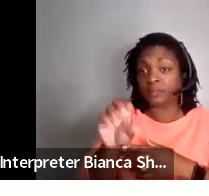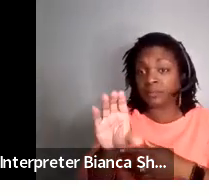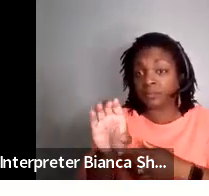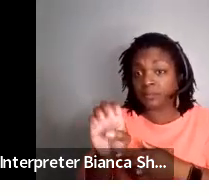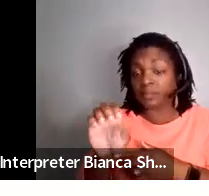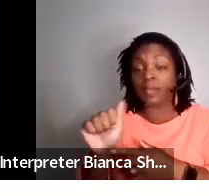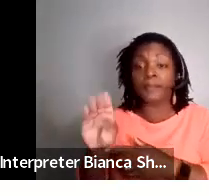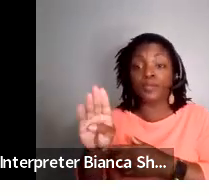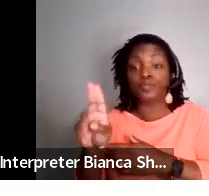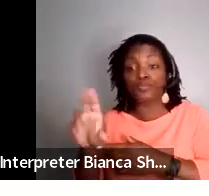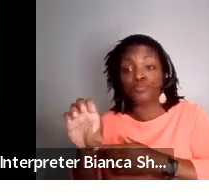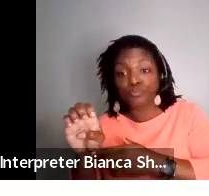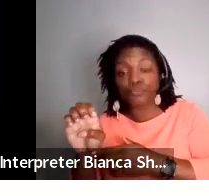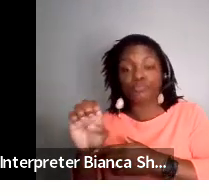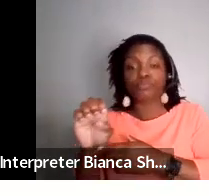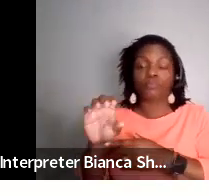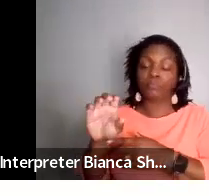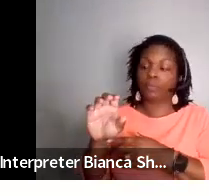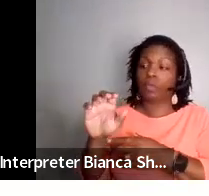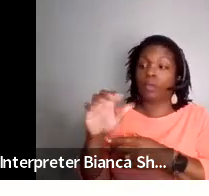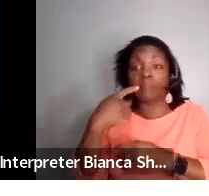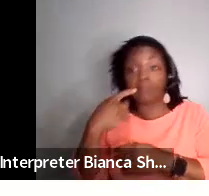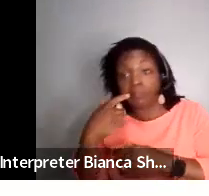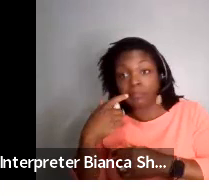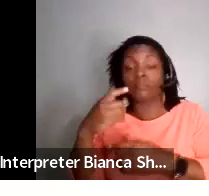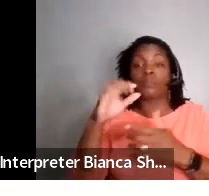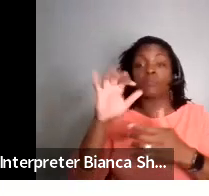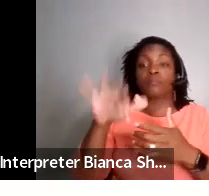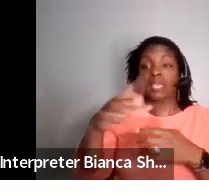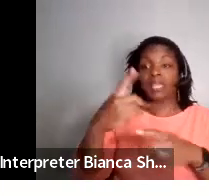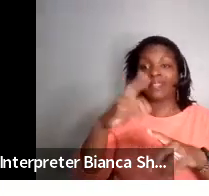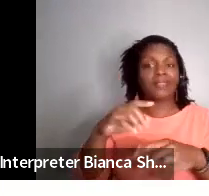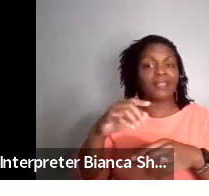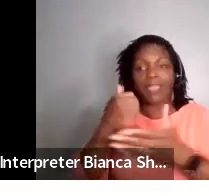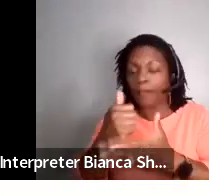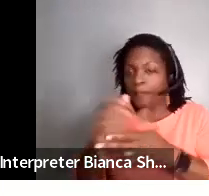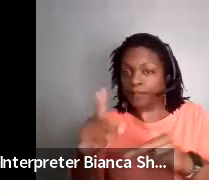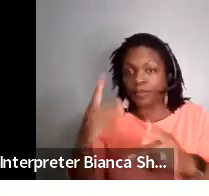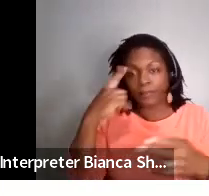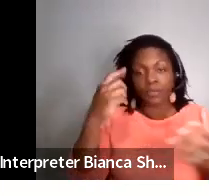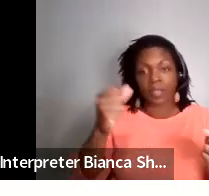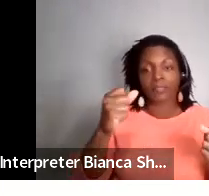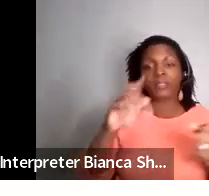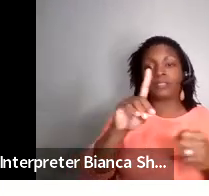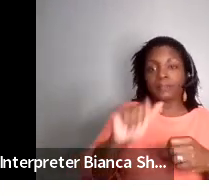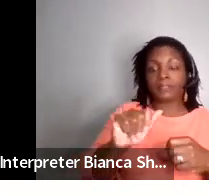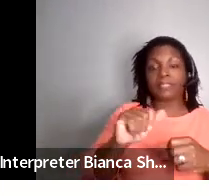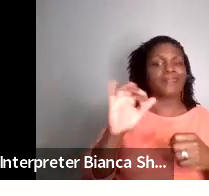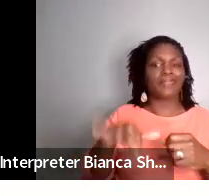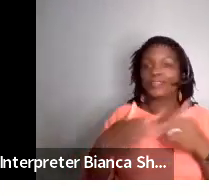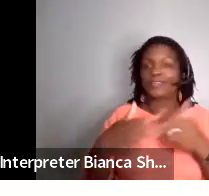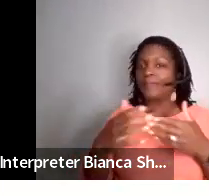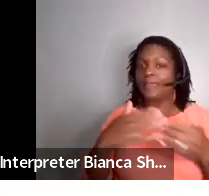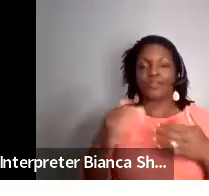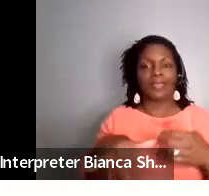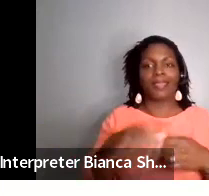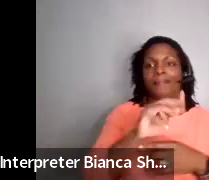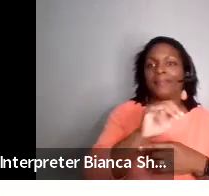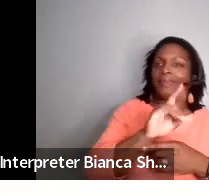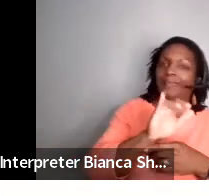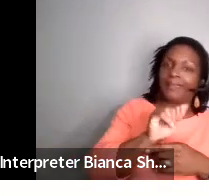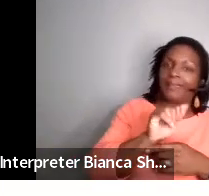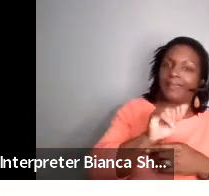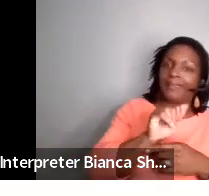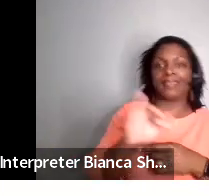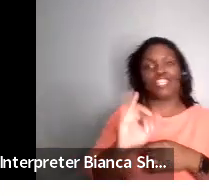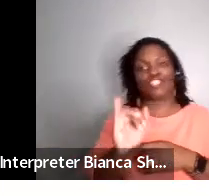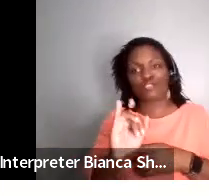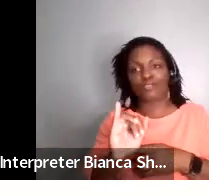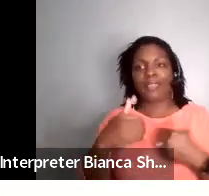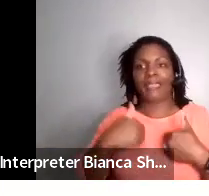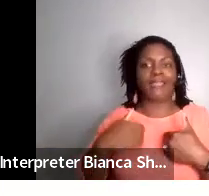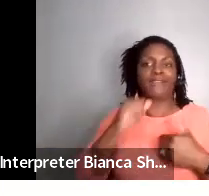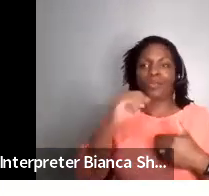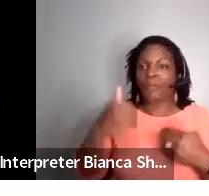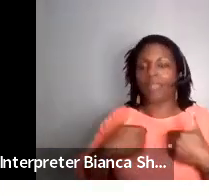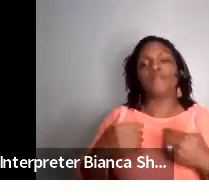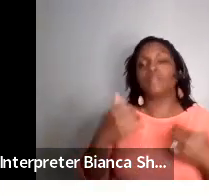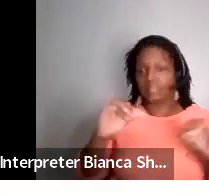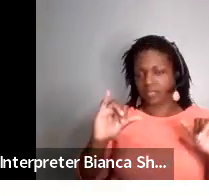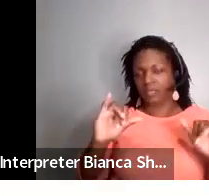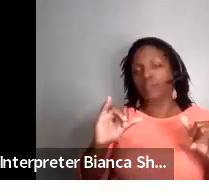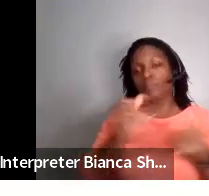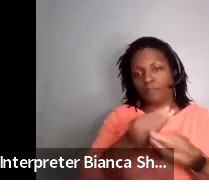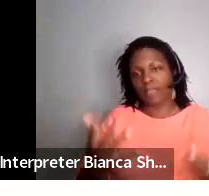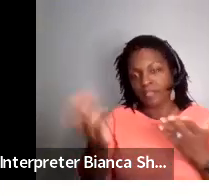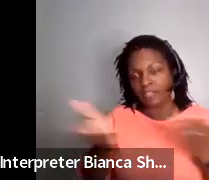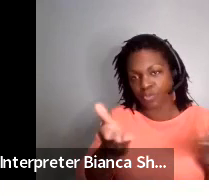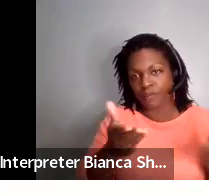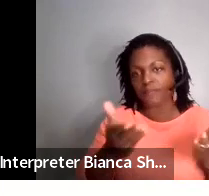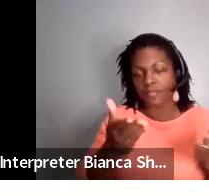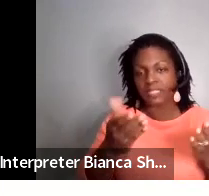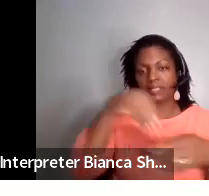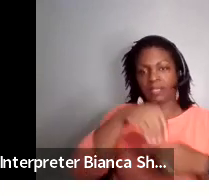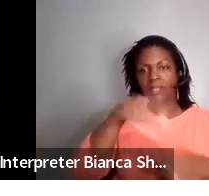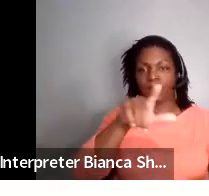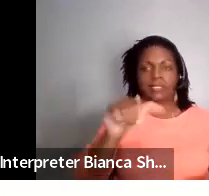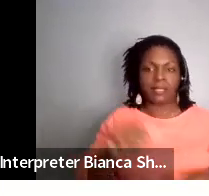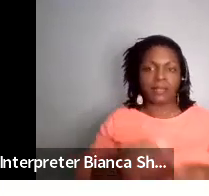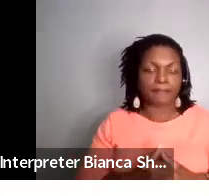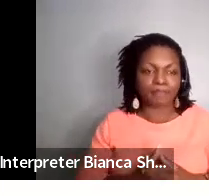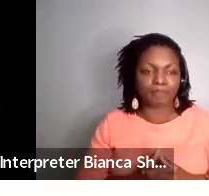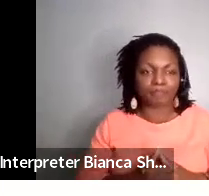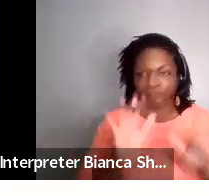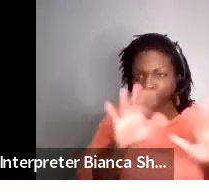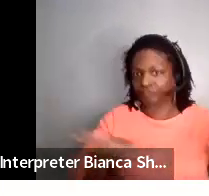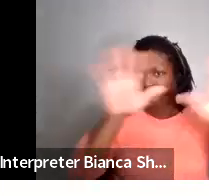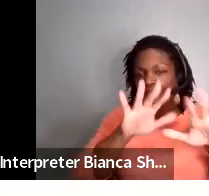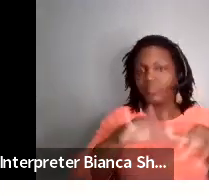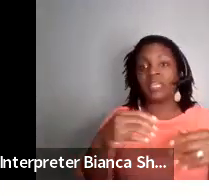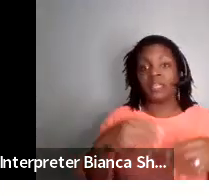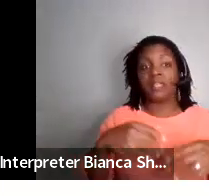In the local communities, regardless of insurance status. So whether someone has Medicaid or is uninsured or underinsured, this is our safety net system to provide behavioral health services throughout the State, and they receive direct funding through the department